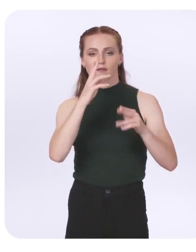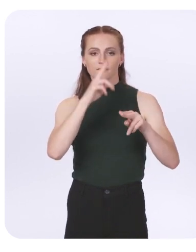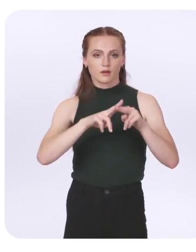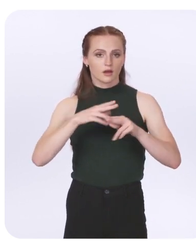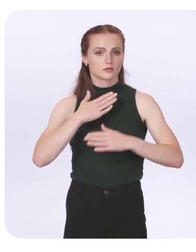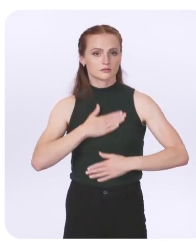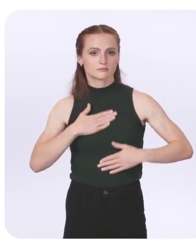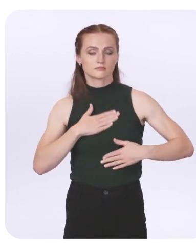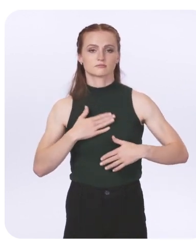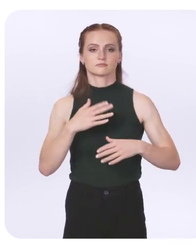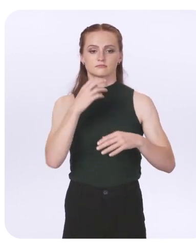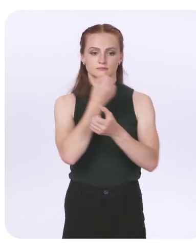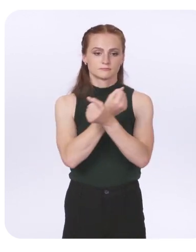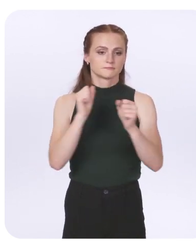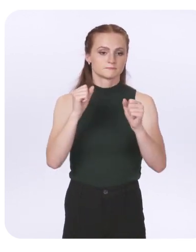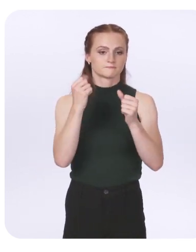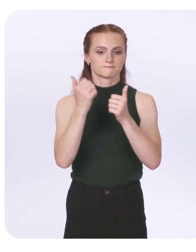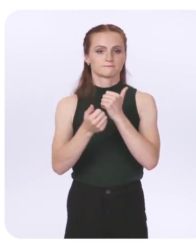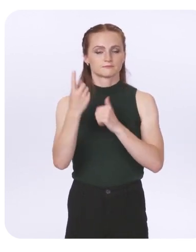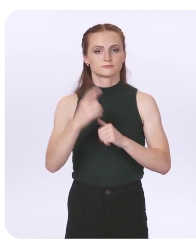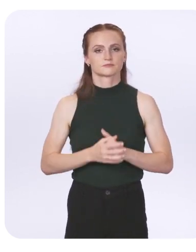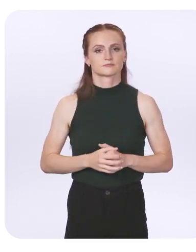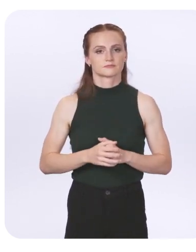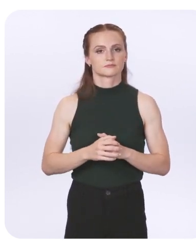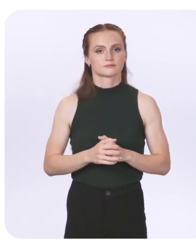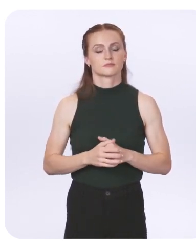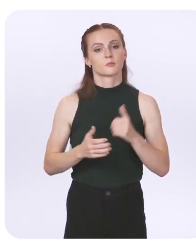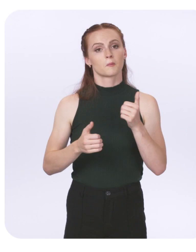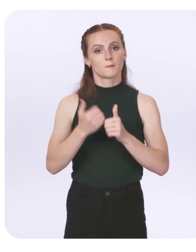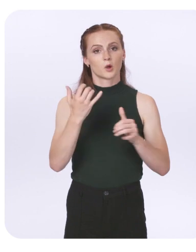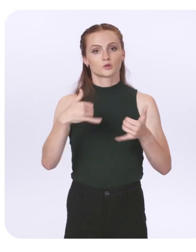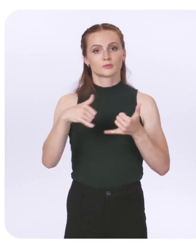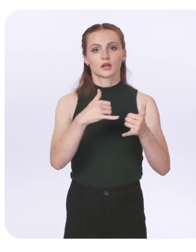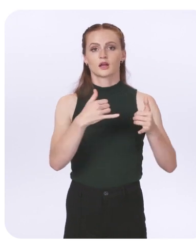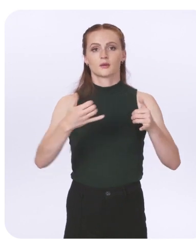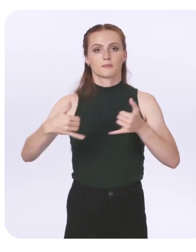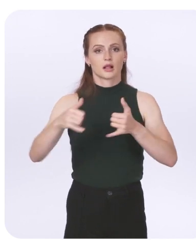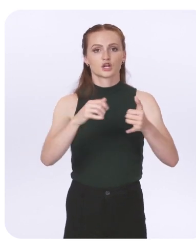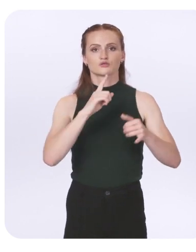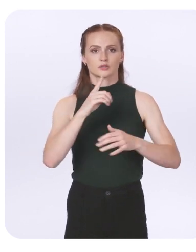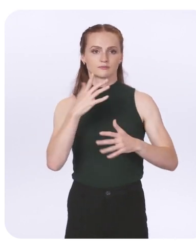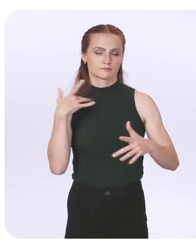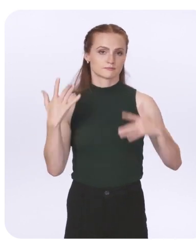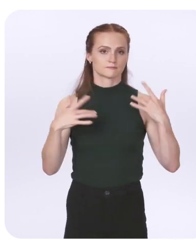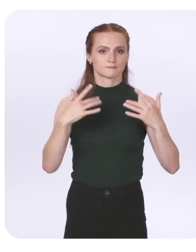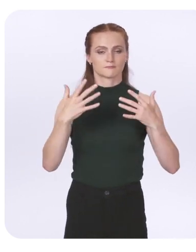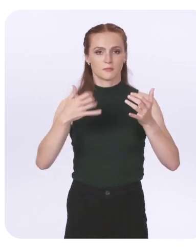Most players are just excited about playing and enjoying the game and they're interested in what's coming next.